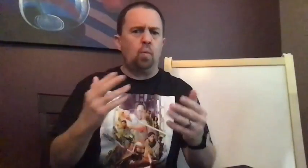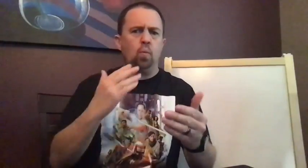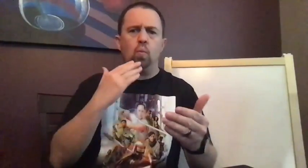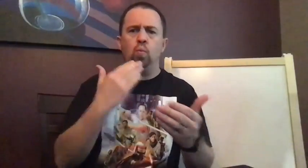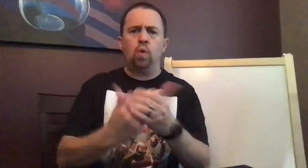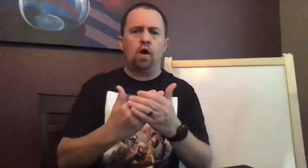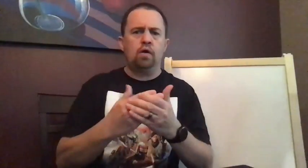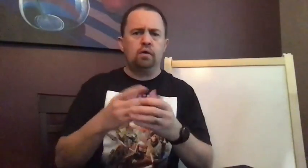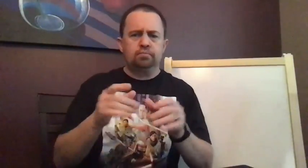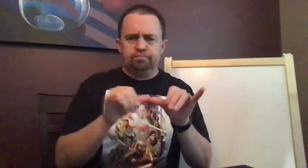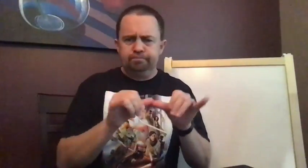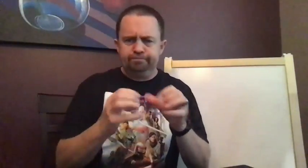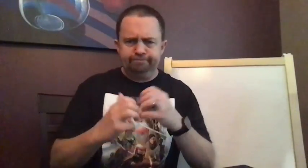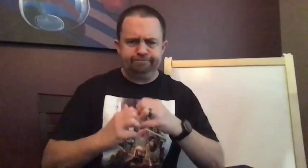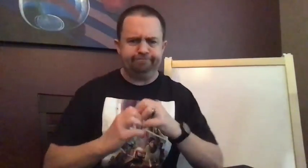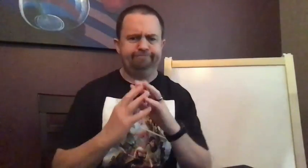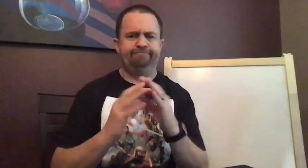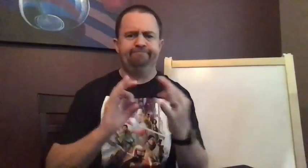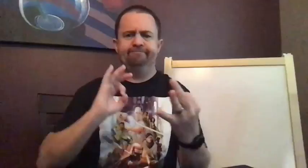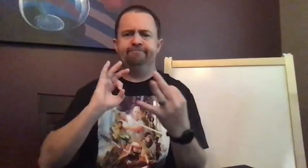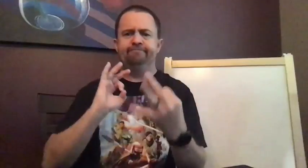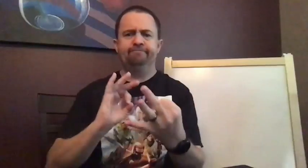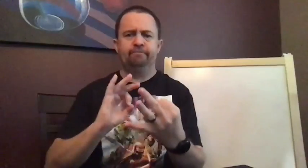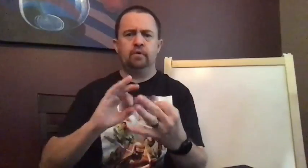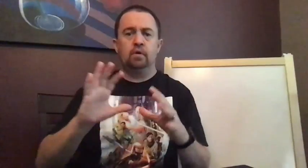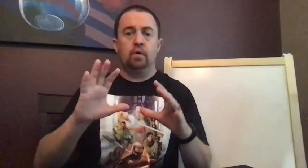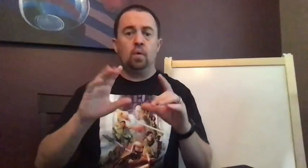things so well, did an awesome